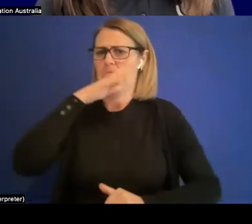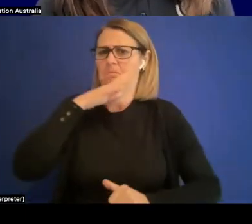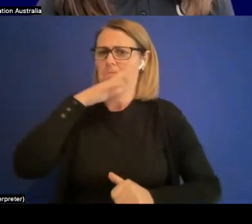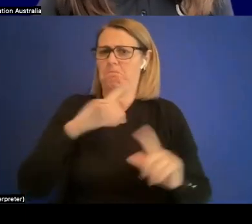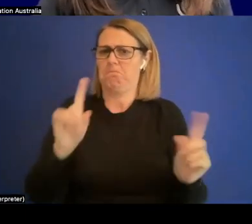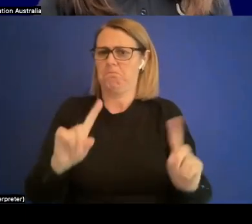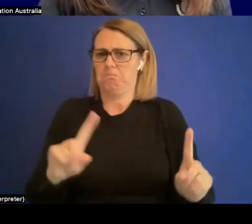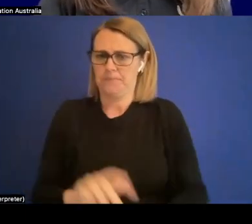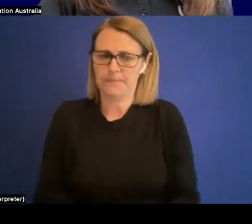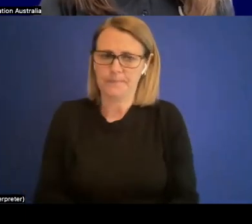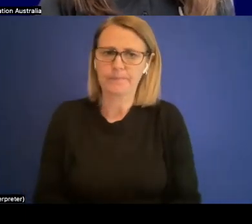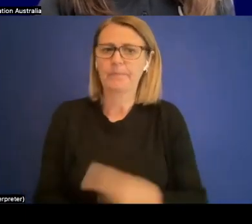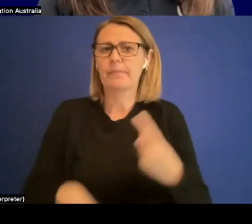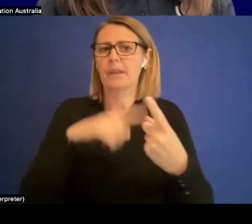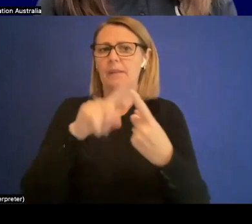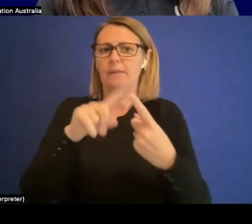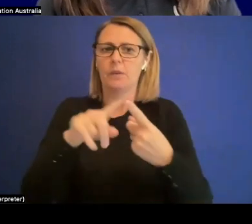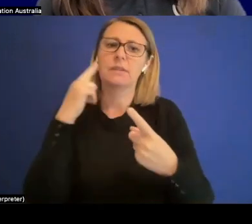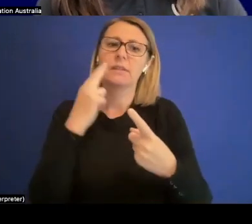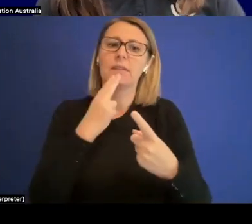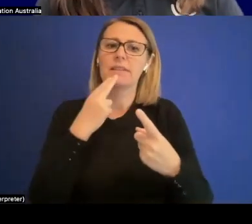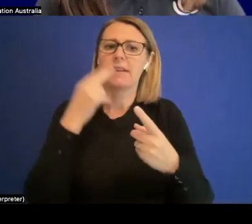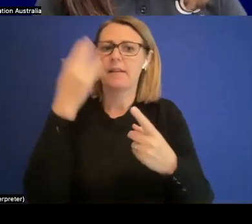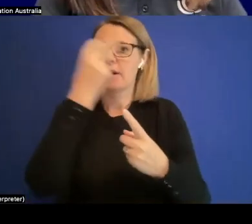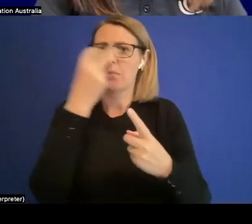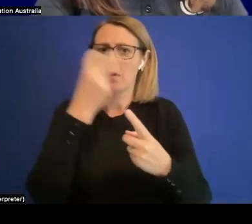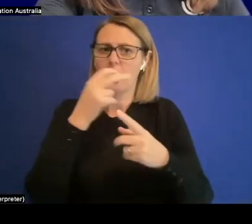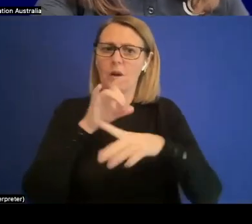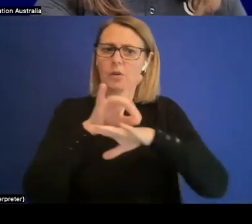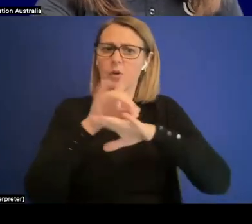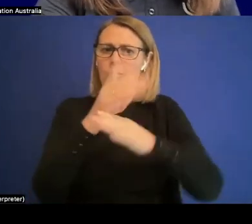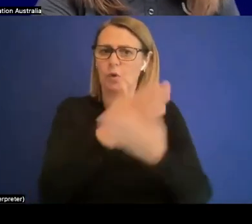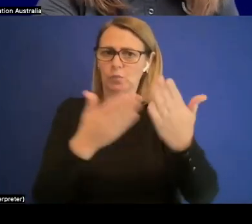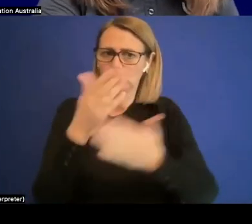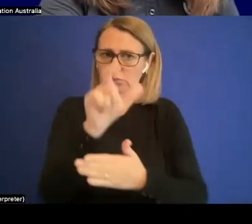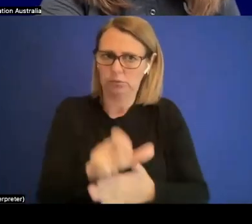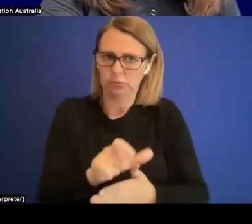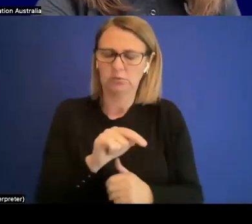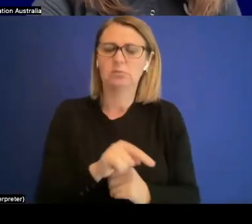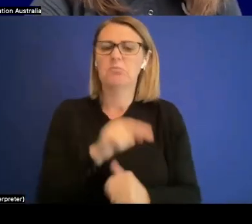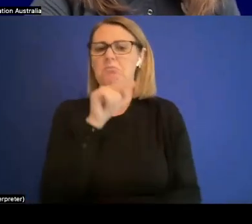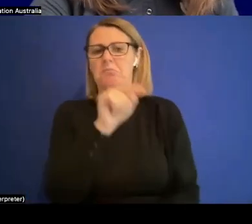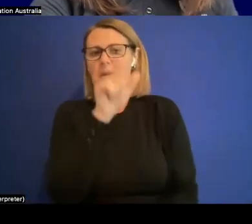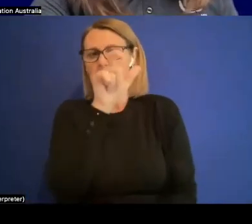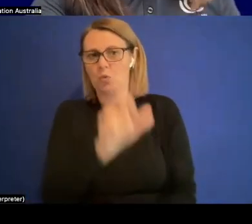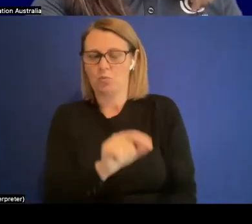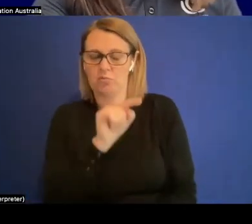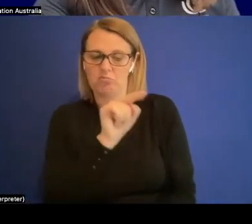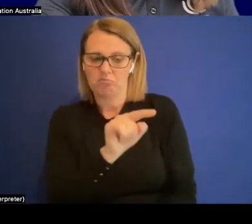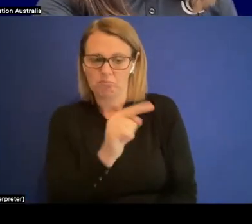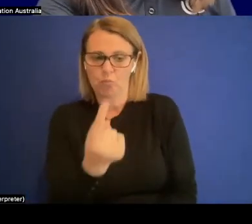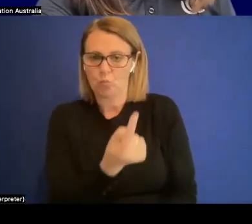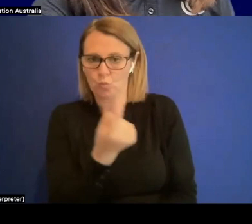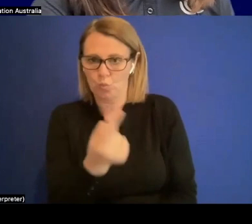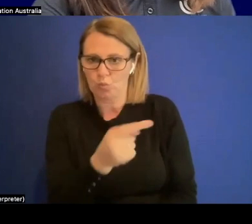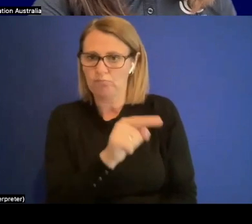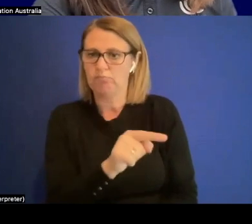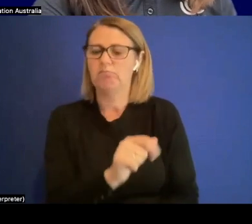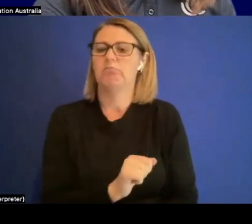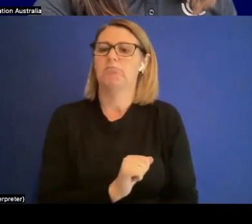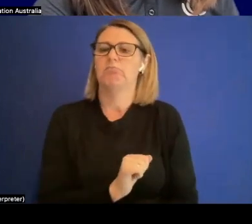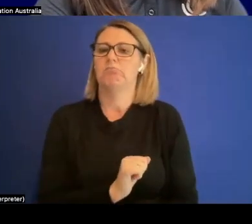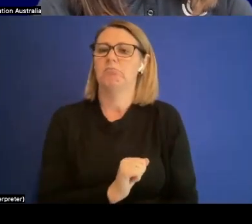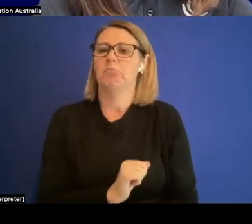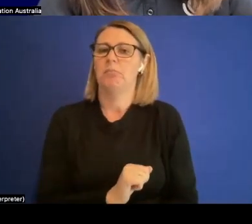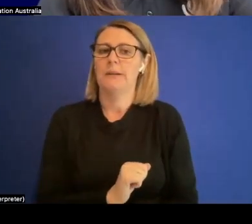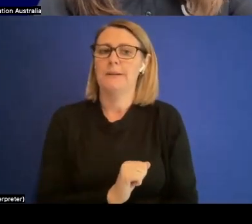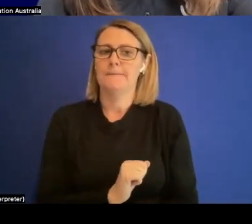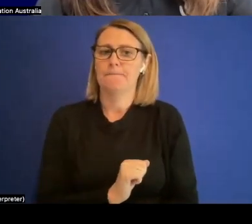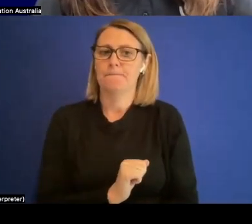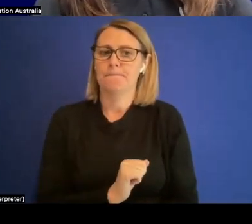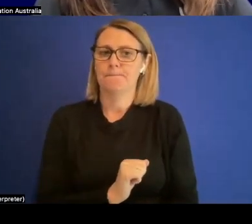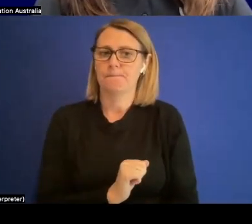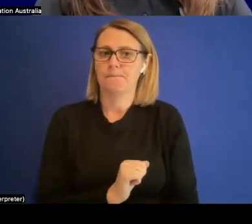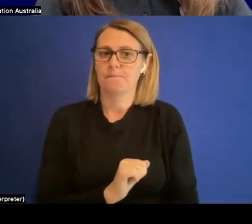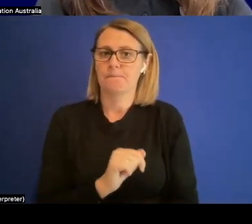The first of those was a deafblind consultant. They are the person that brings the deafblind